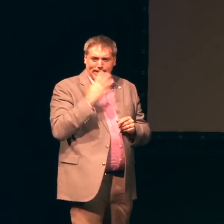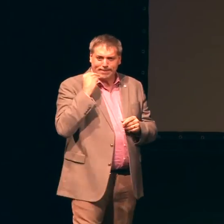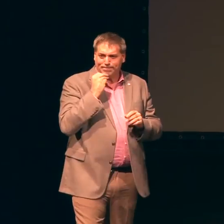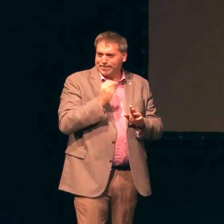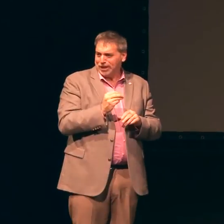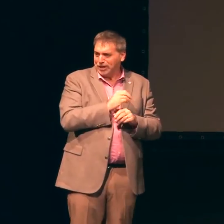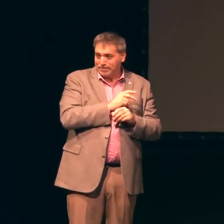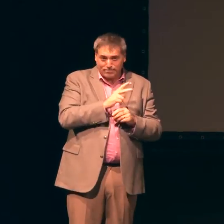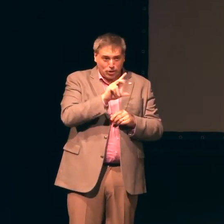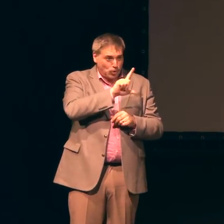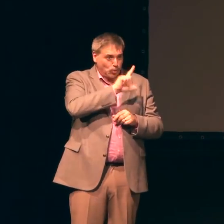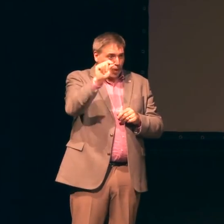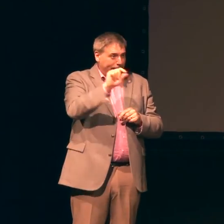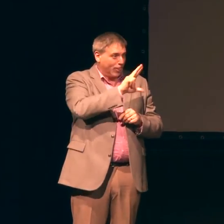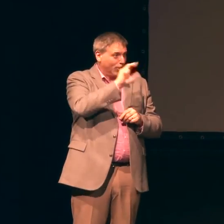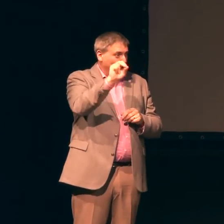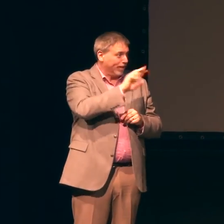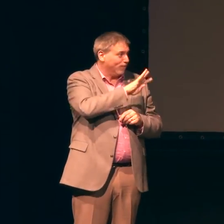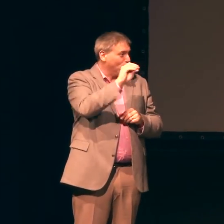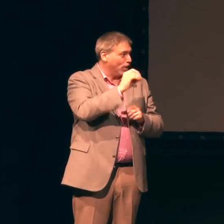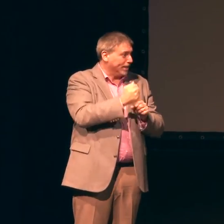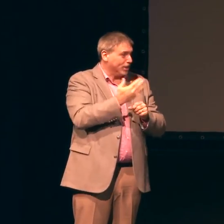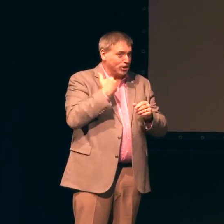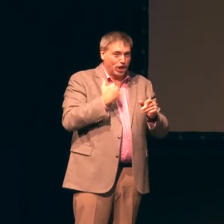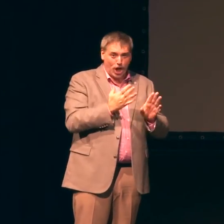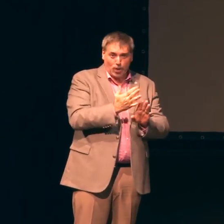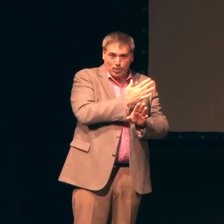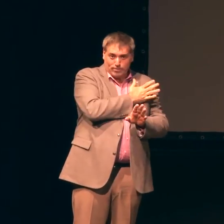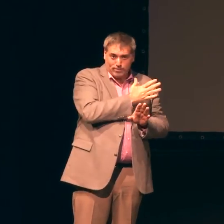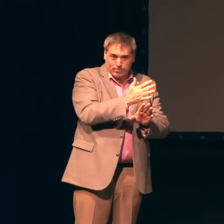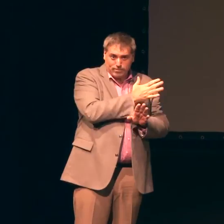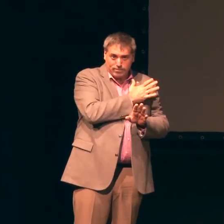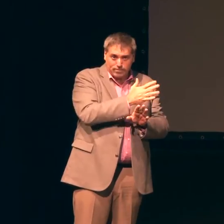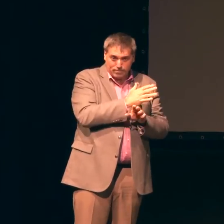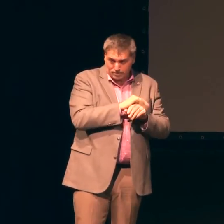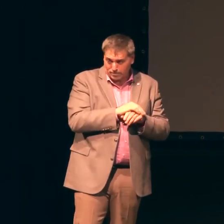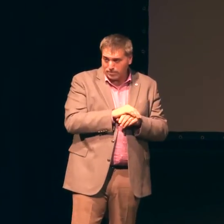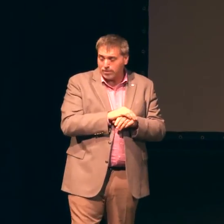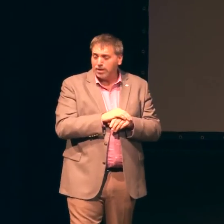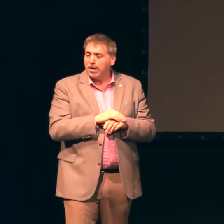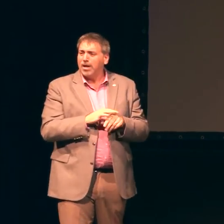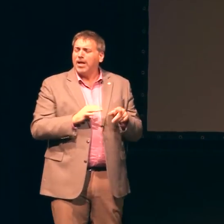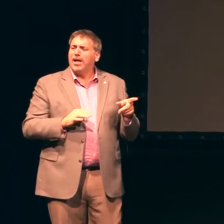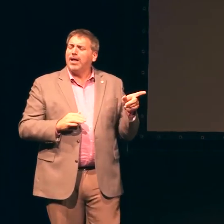and texting, they never experience what had we did 20, 30, 40 years ago before technology was